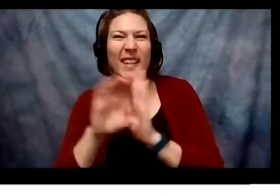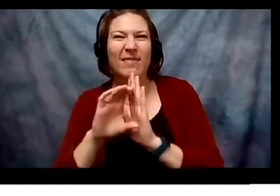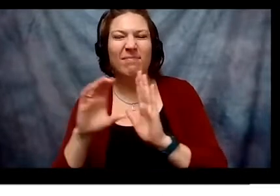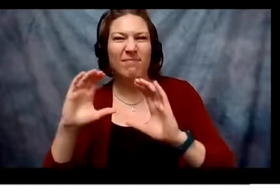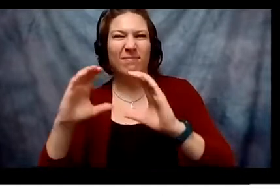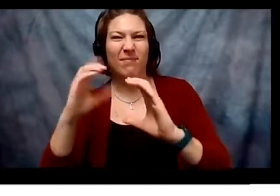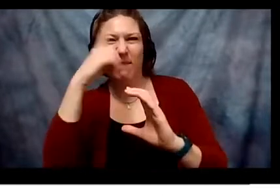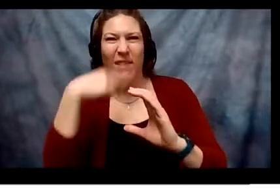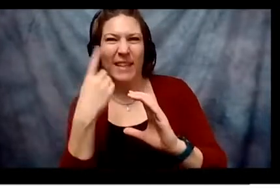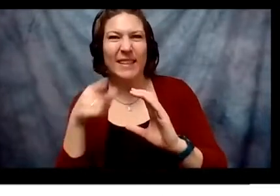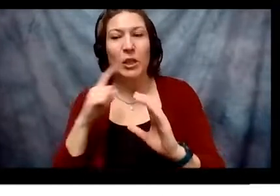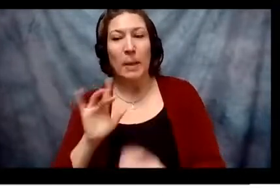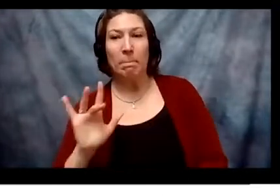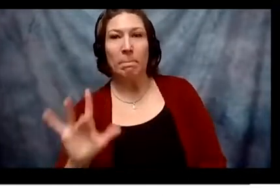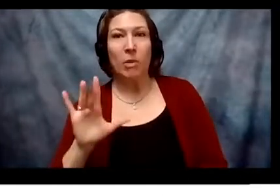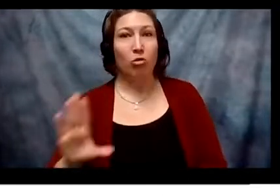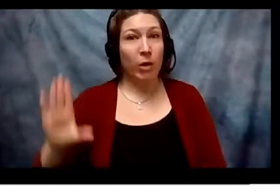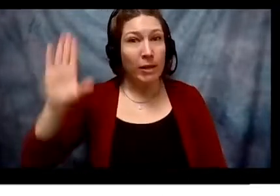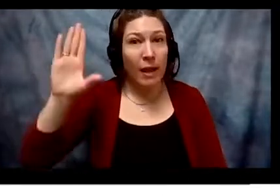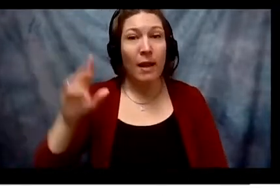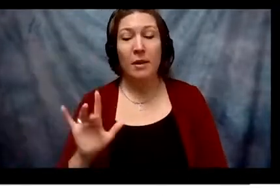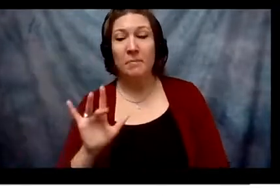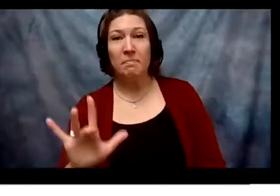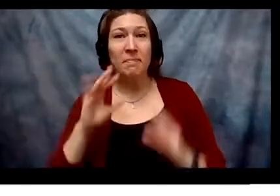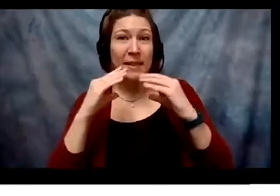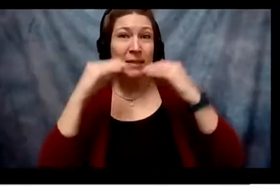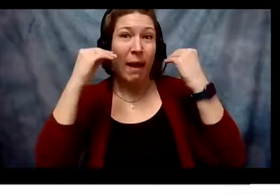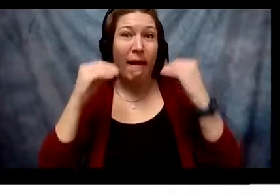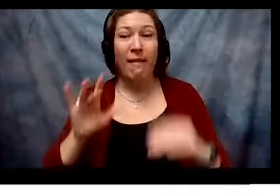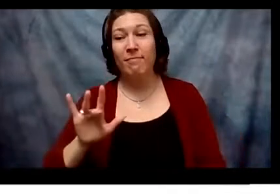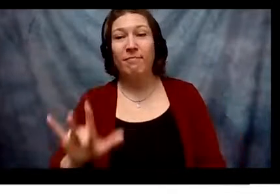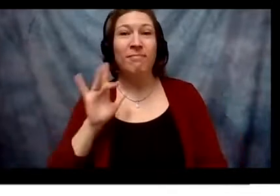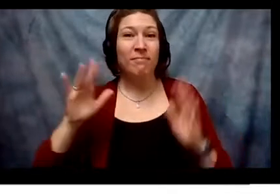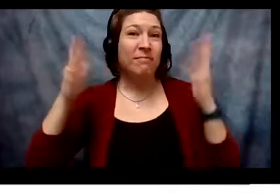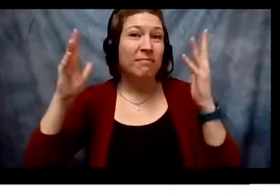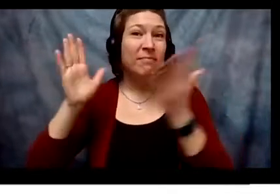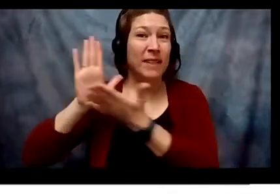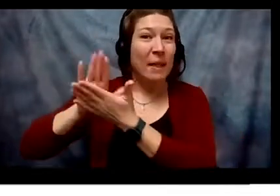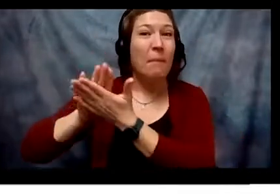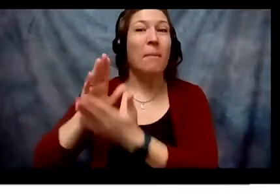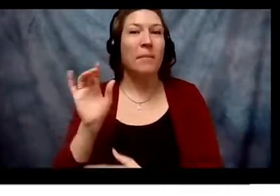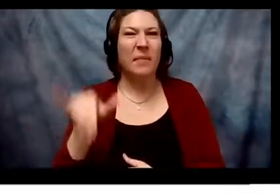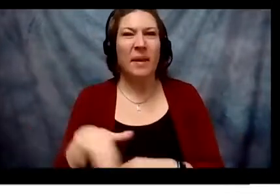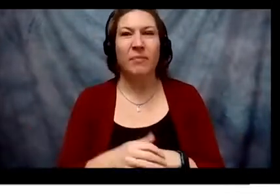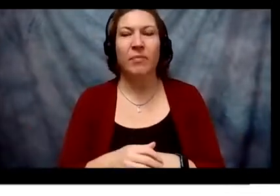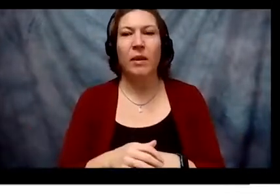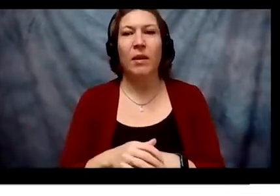raise your hand. We might not respond to your hand right away. And this is only because we have much to cover today.